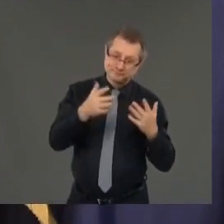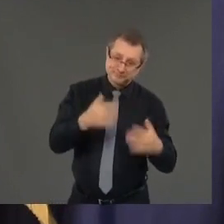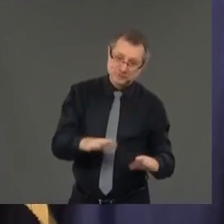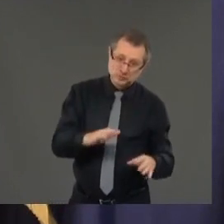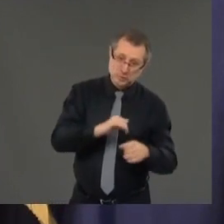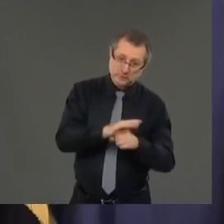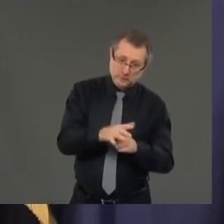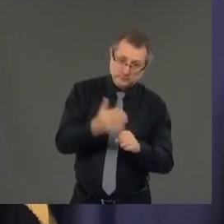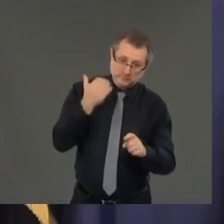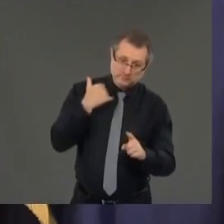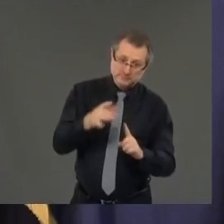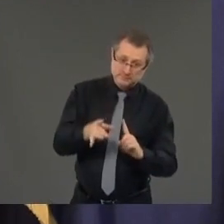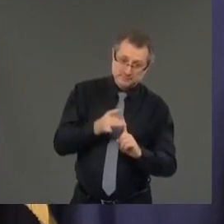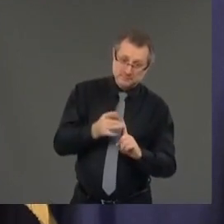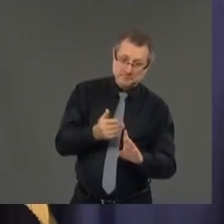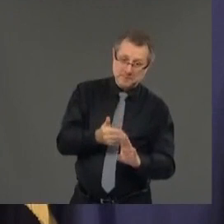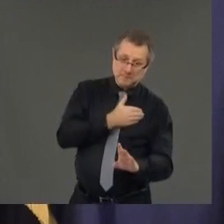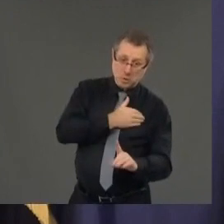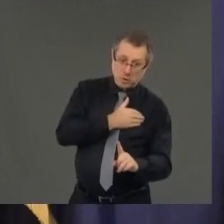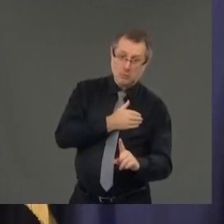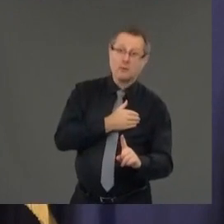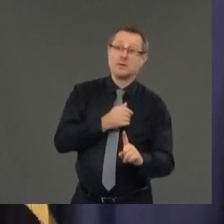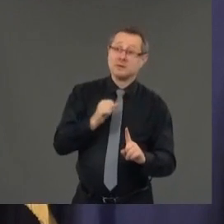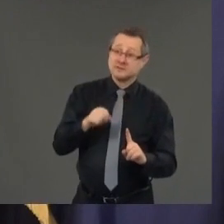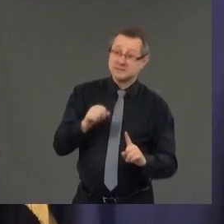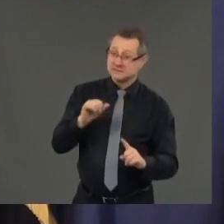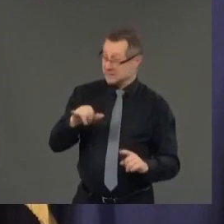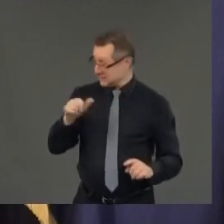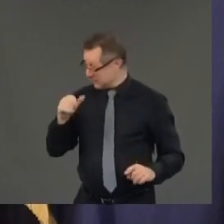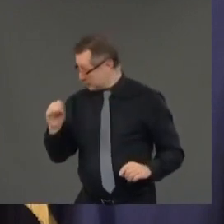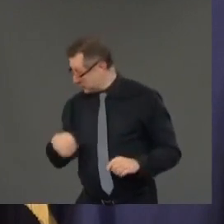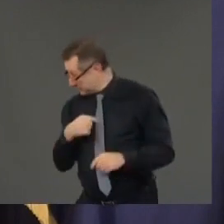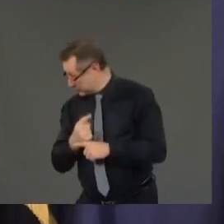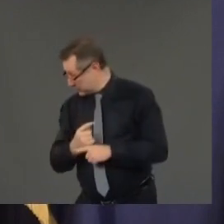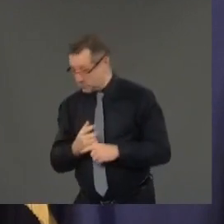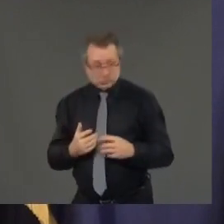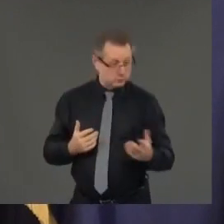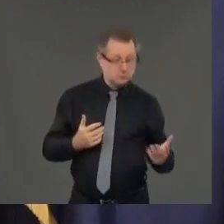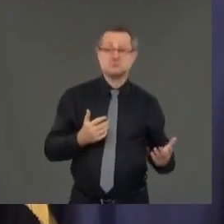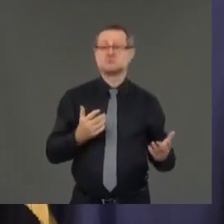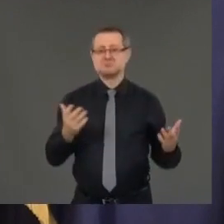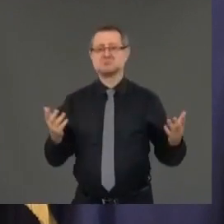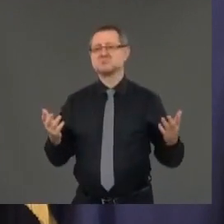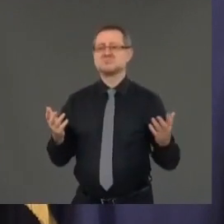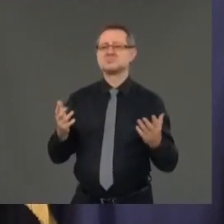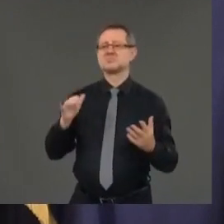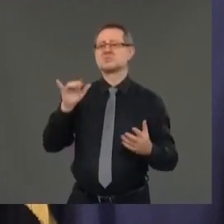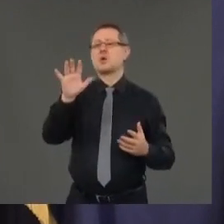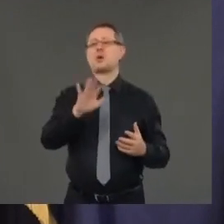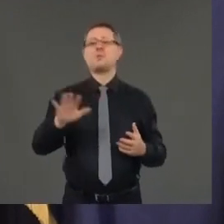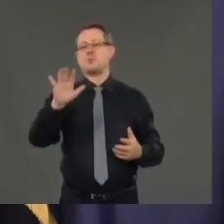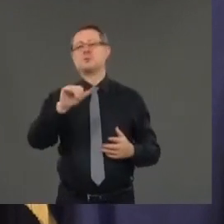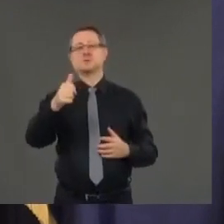HAVE THE COVID VIRUS IN THE PAST?